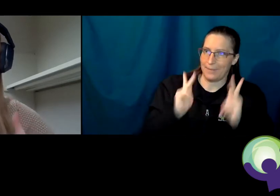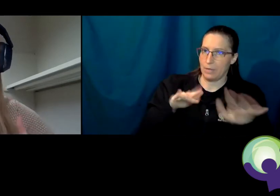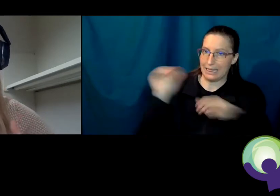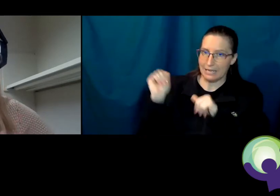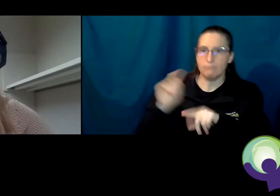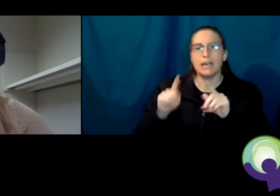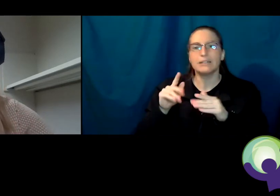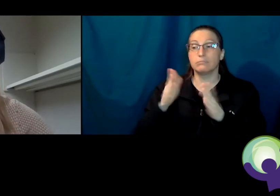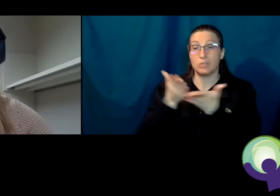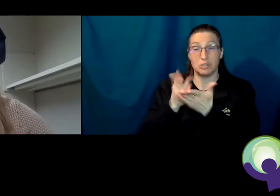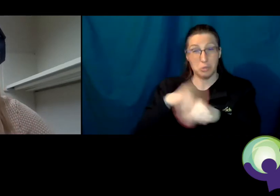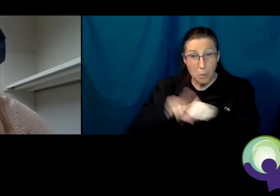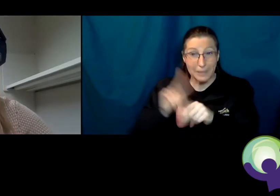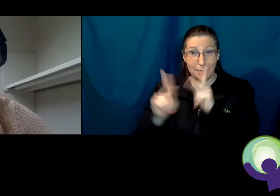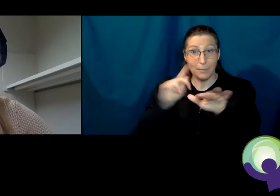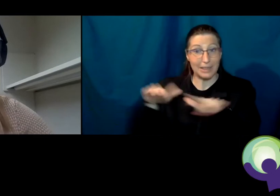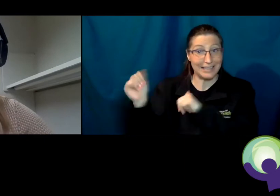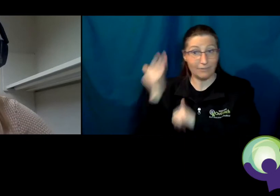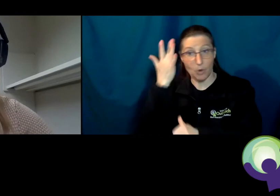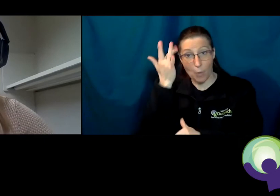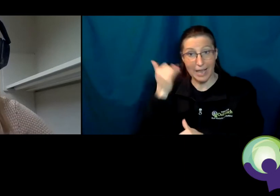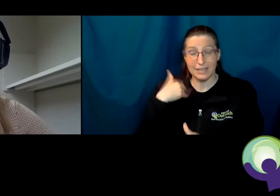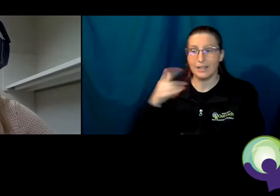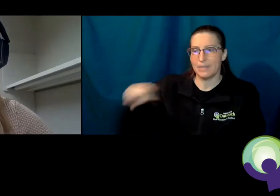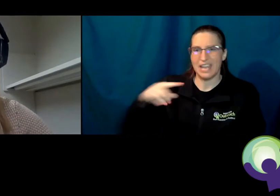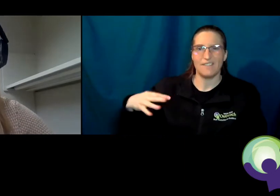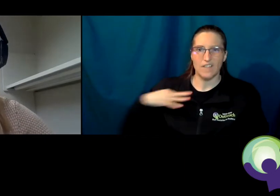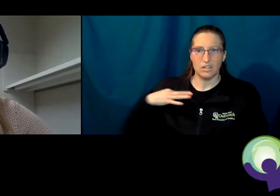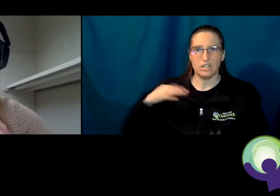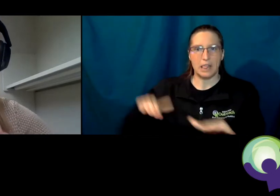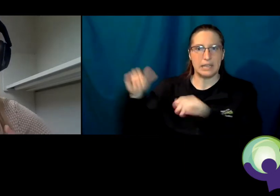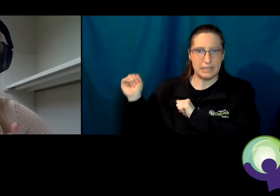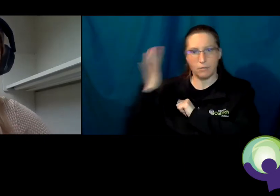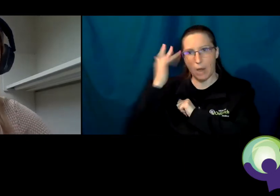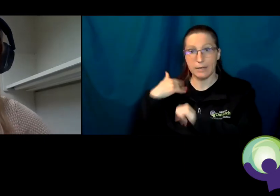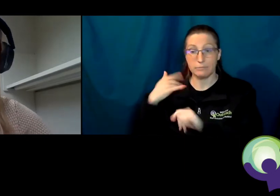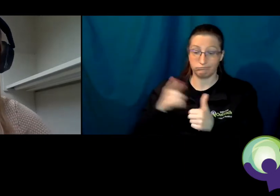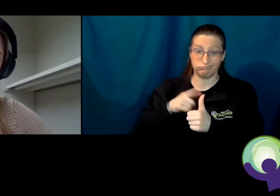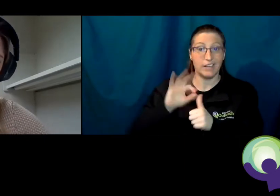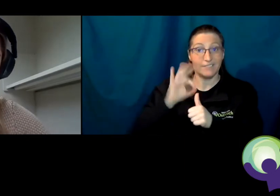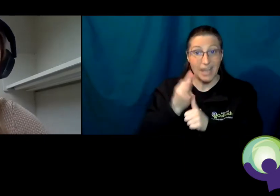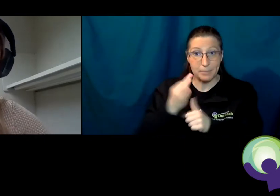the main reason people voluntarily leave the company is for family, health or personal reasons.